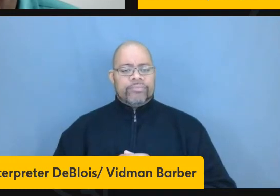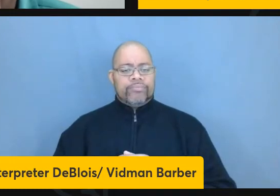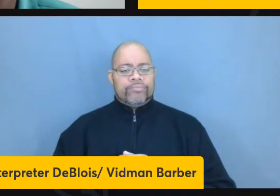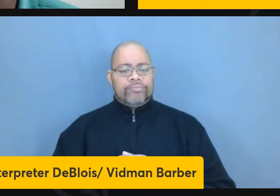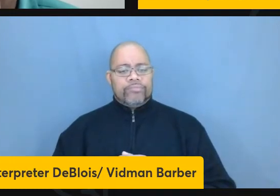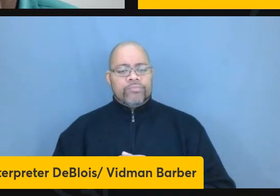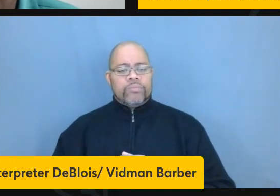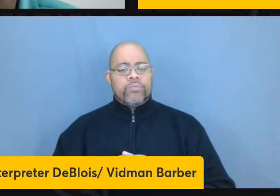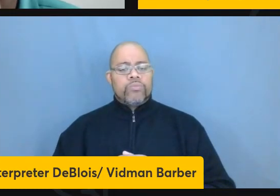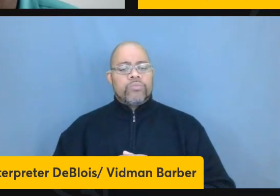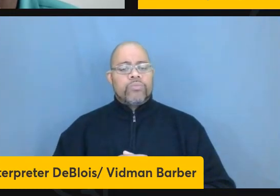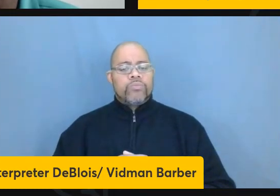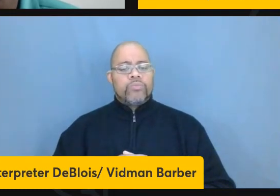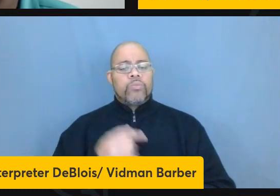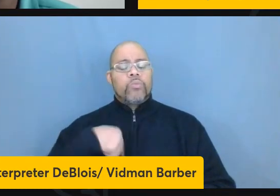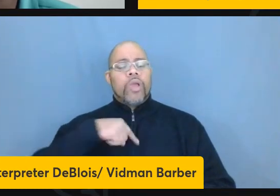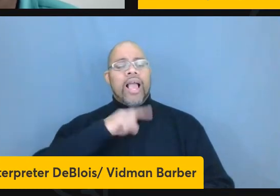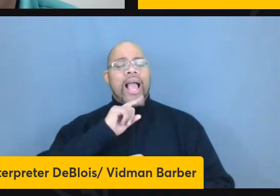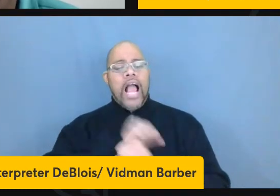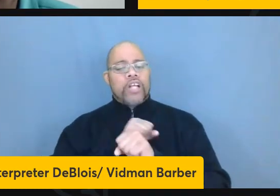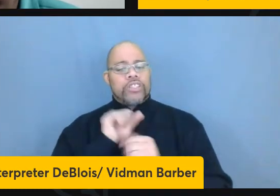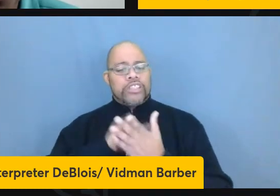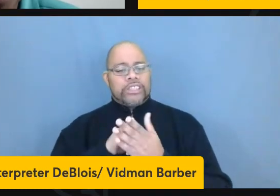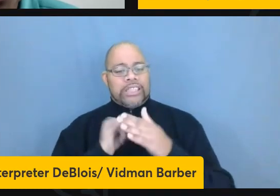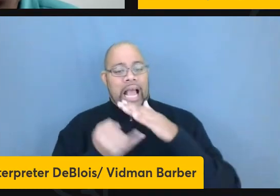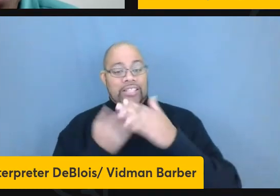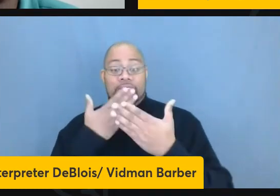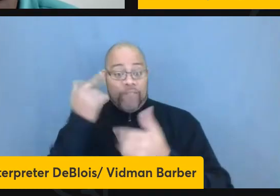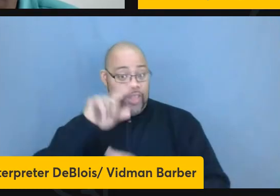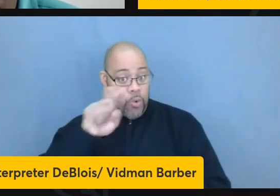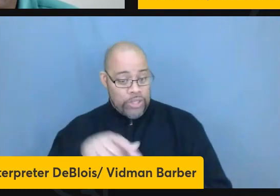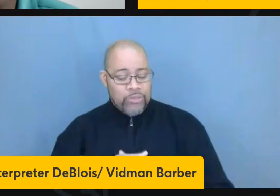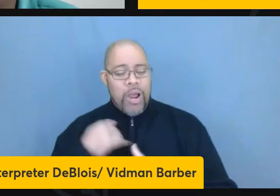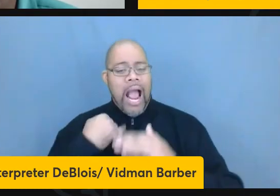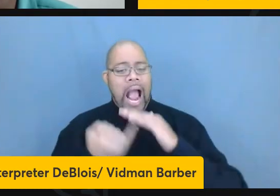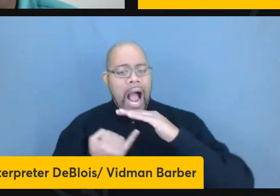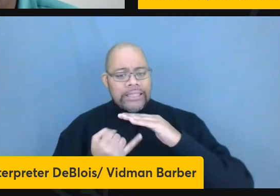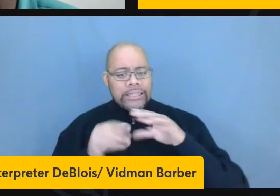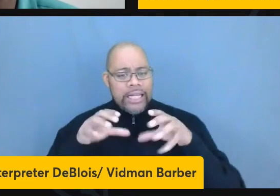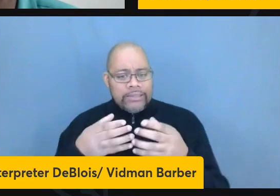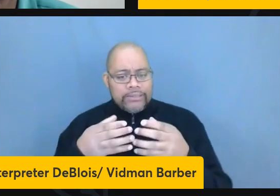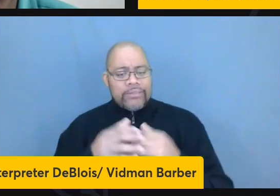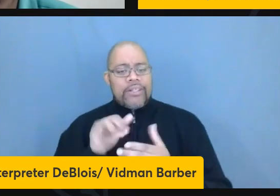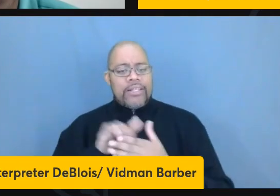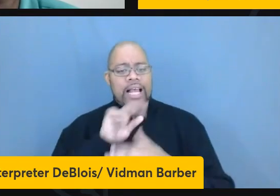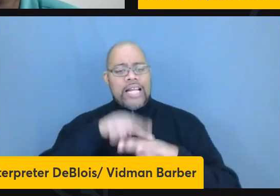Dr. Faith Osier: Where we actually just isolating thanks for the question, we're actually just isolating natural killer cells